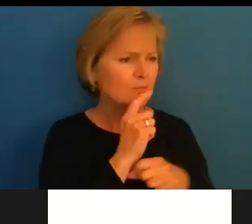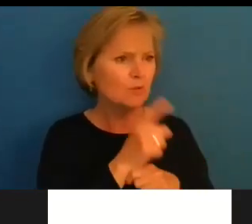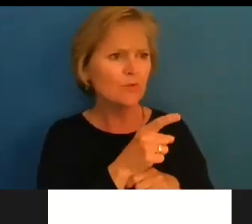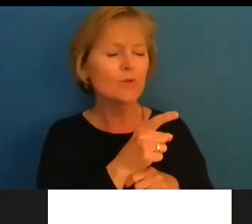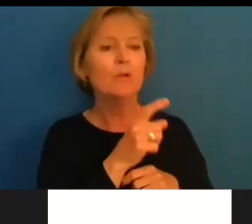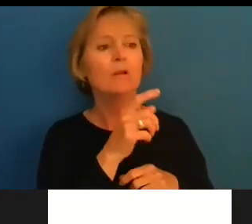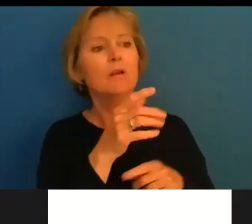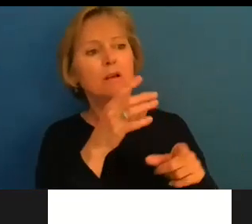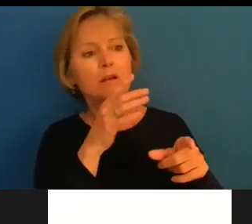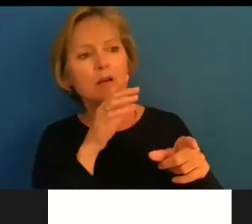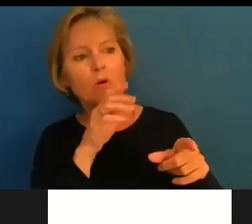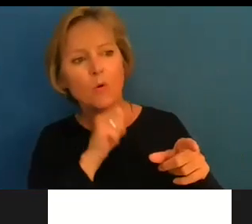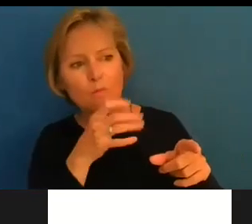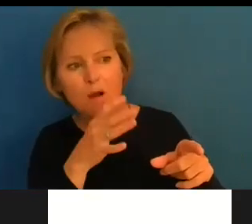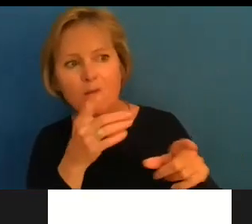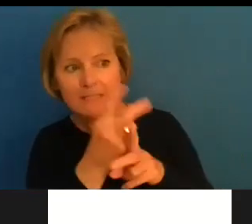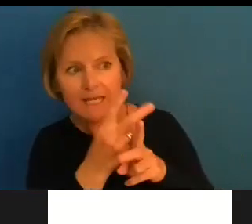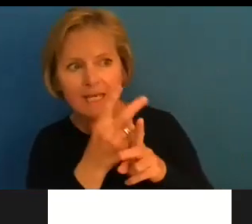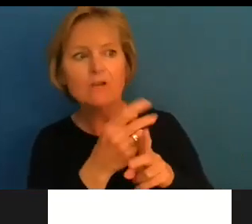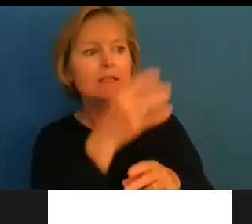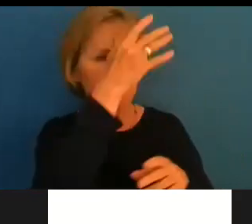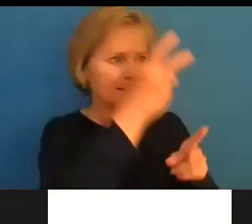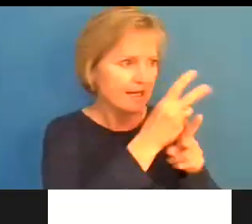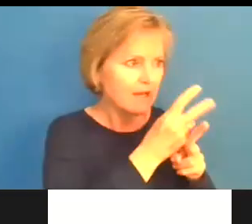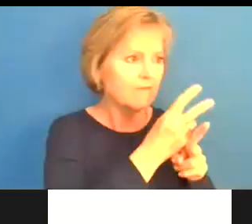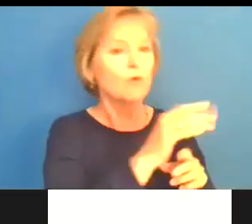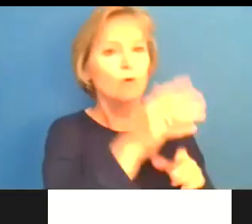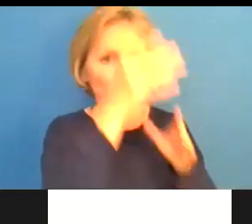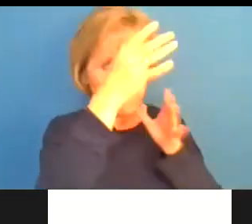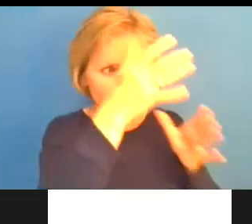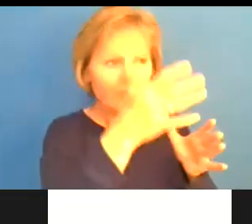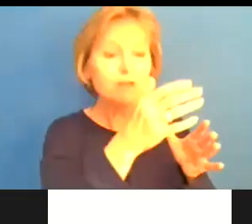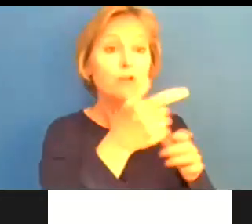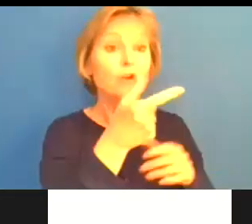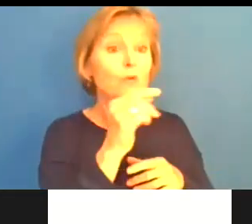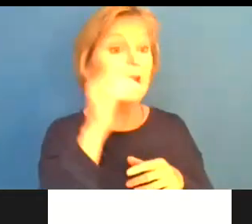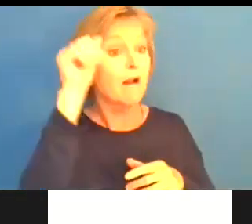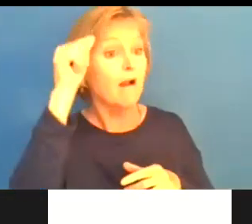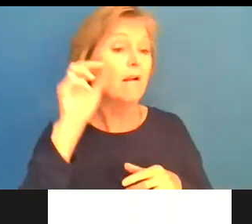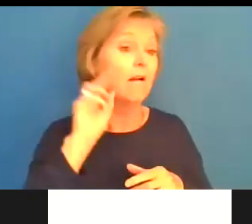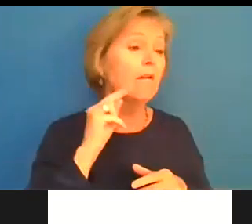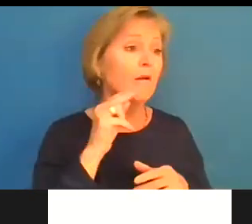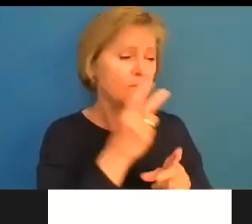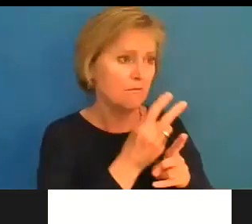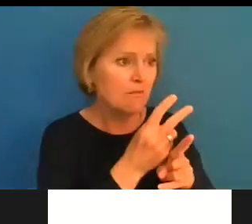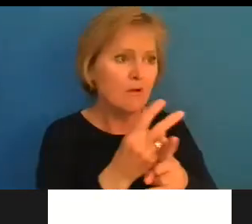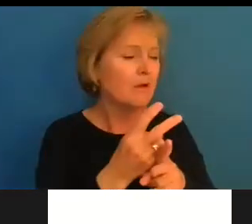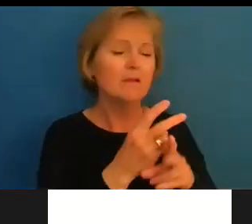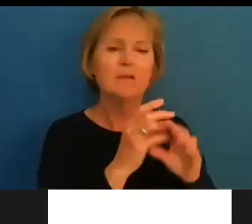mom is taken care of as she ages, your dad, your great aunt, great uncle, there is no